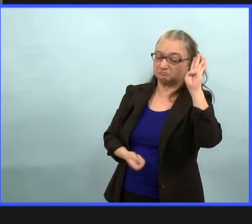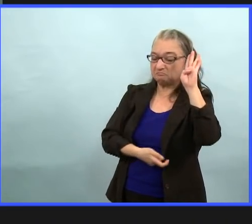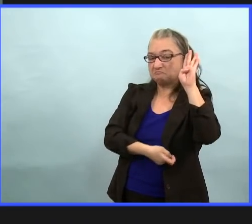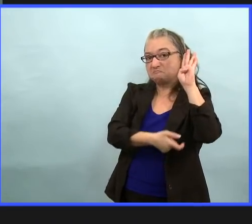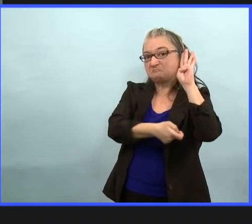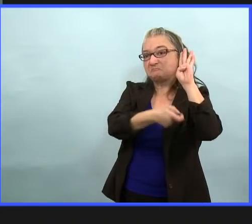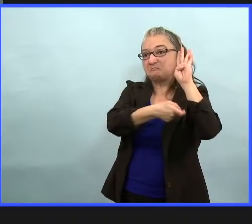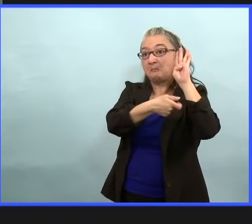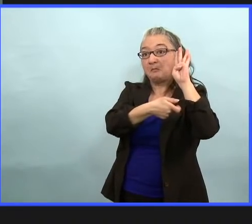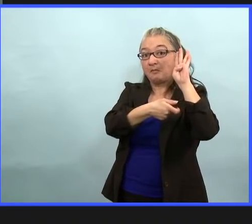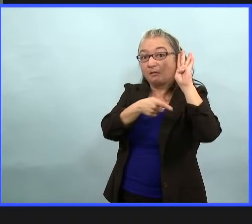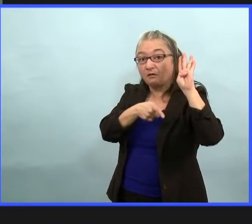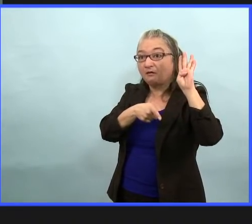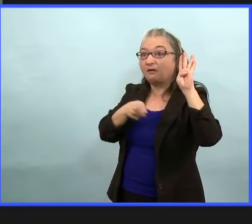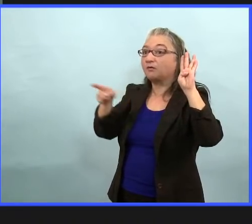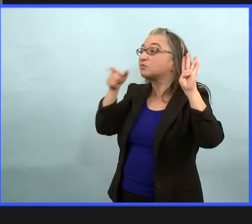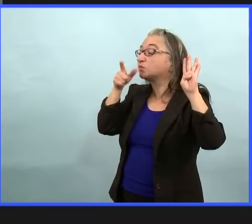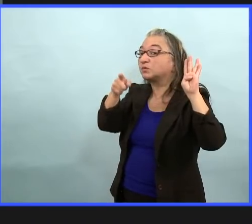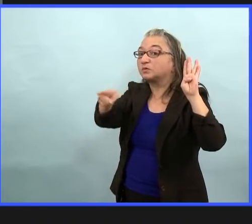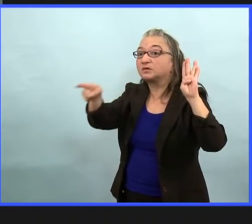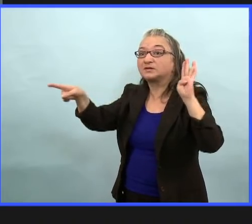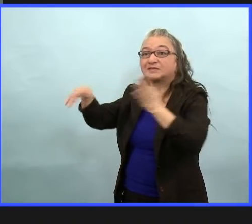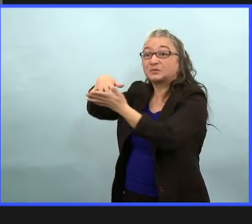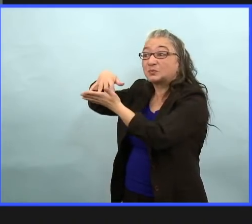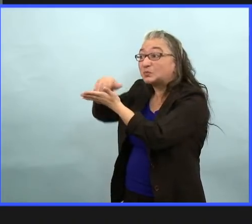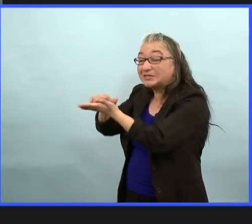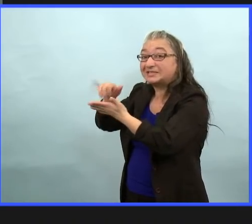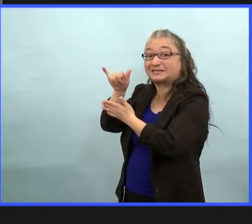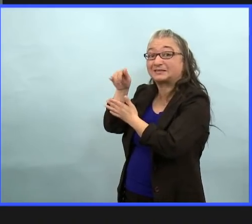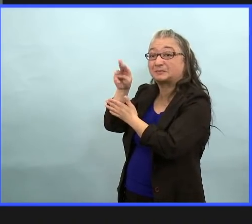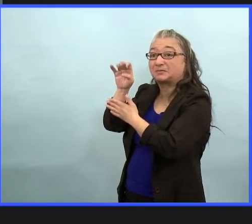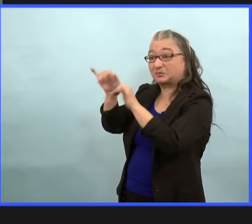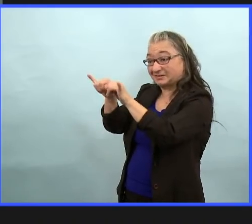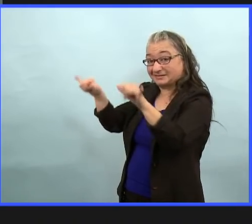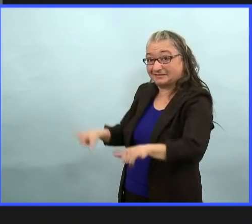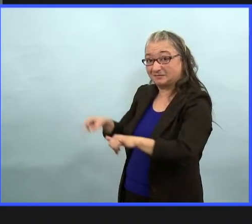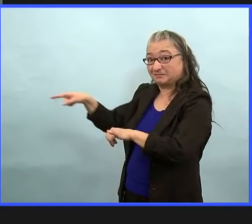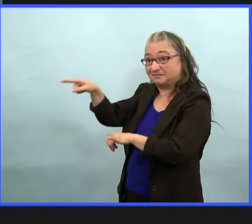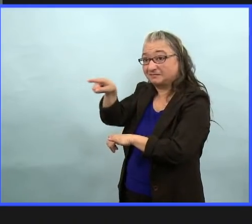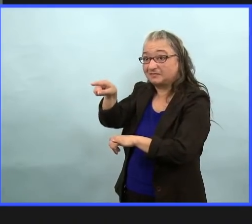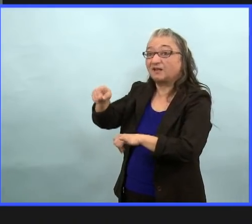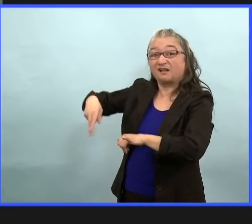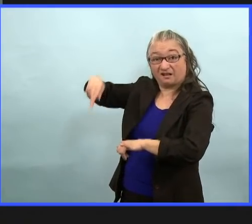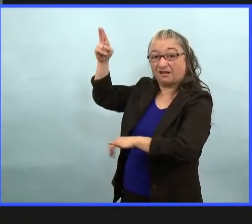uh what has been taken into account for people who are still at high risk even though the